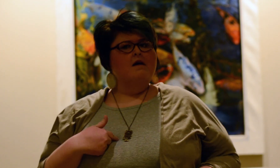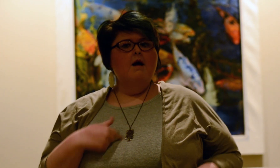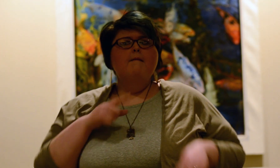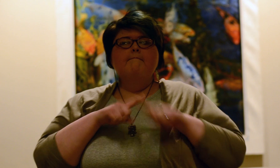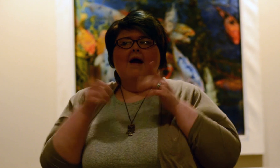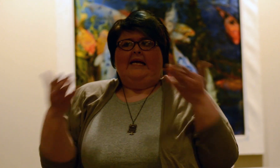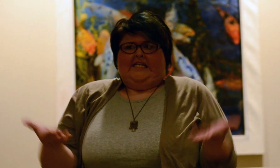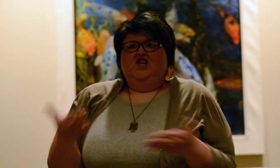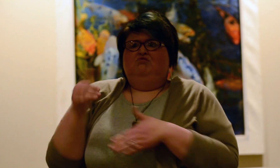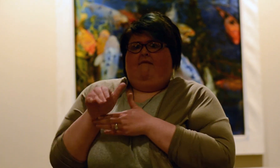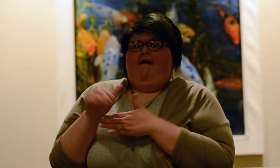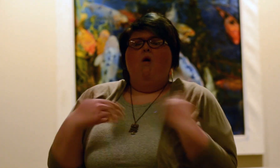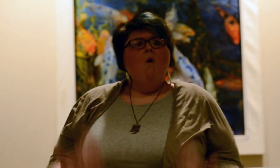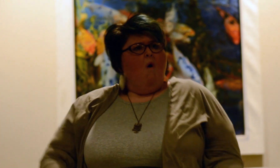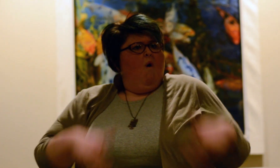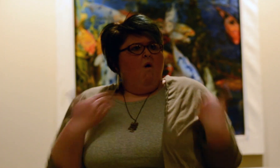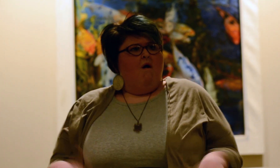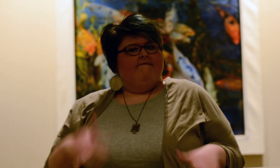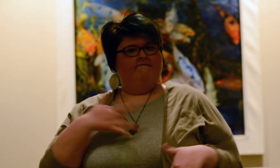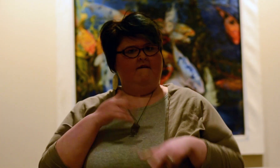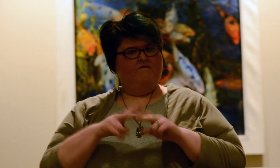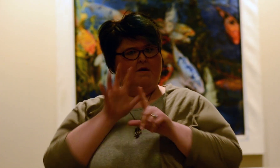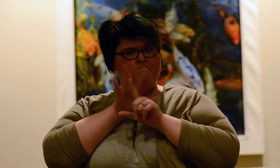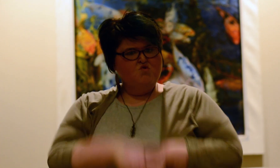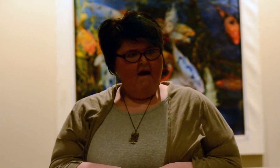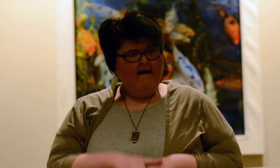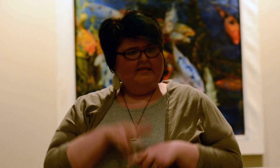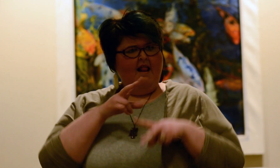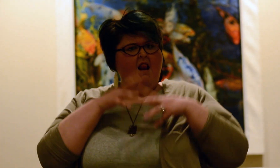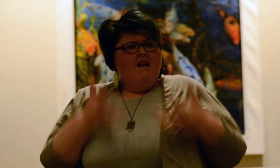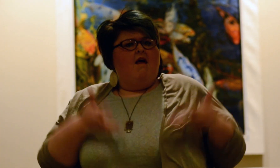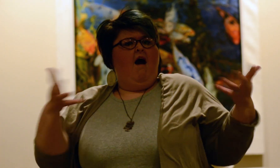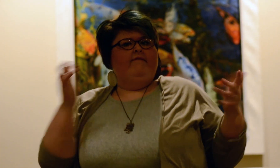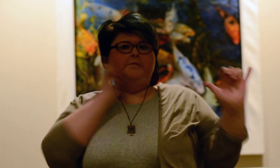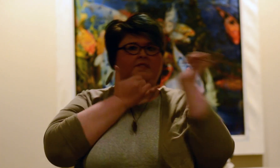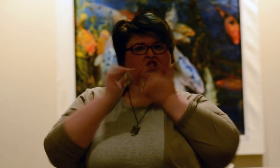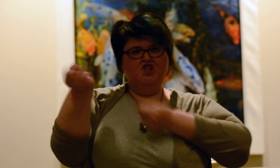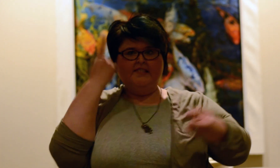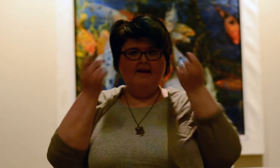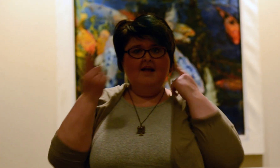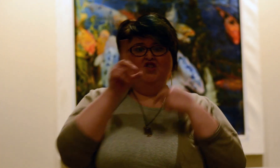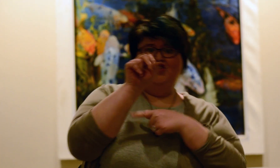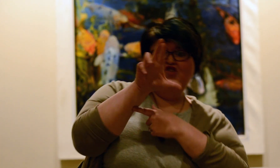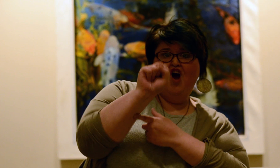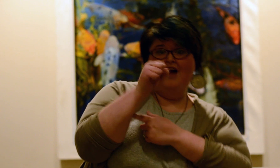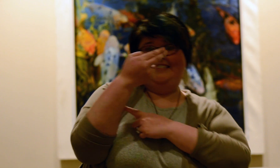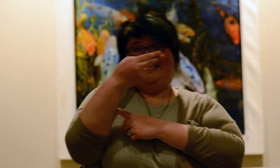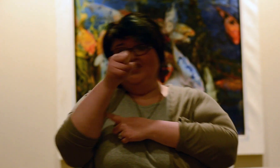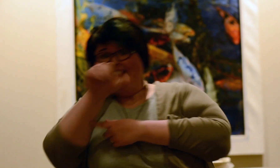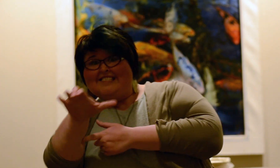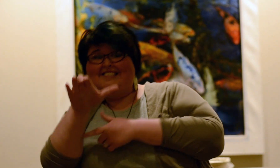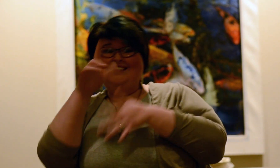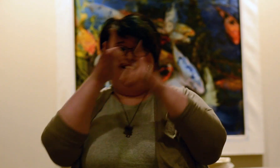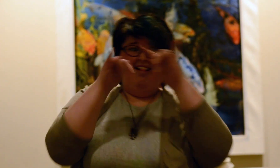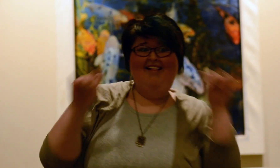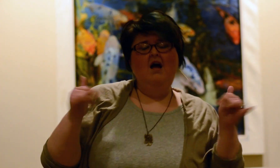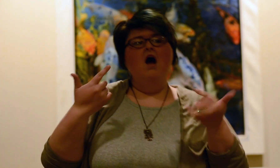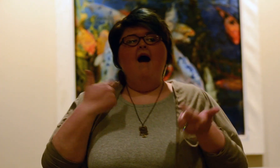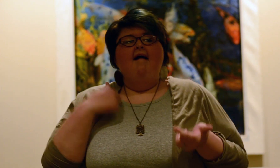However I felt incredibly oppressed tonight. A lot of misunderstandings went on about DARS, HHSC, and so on.